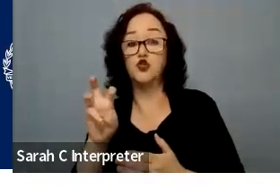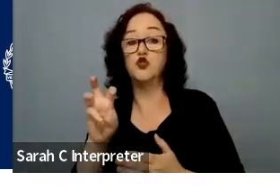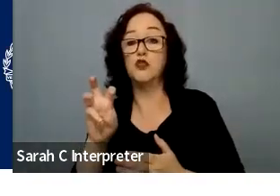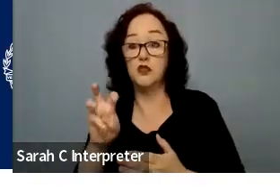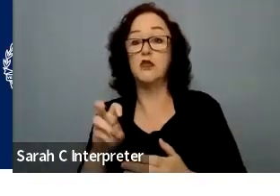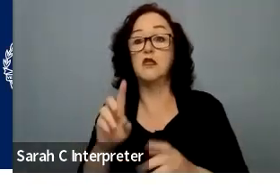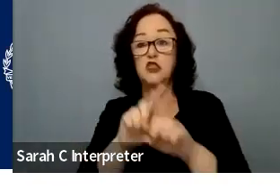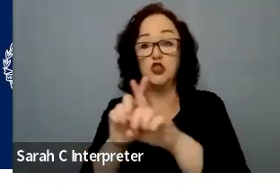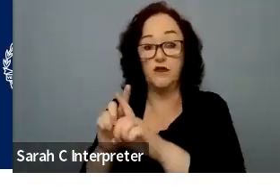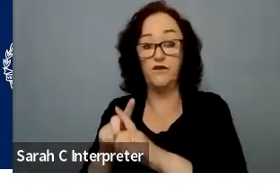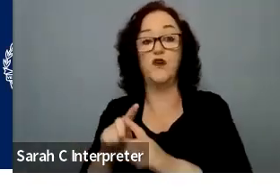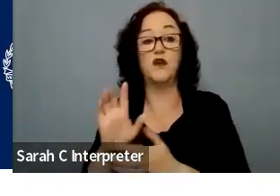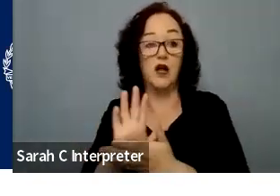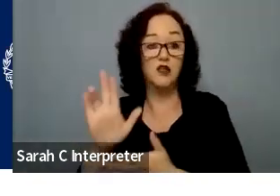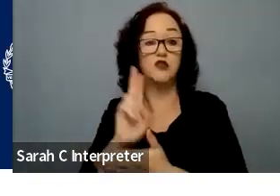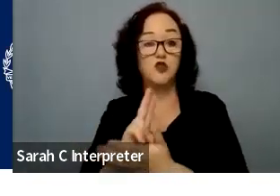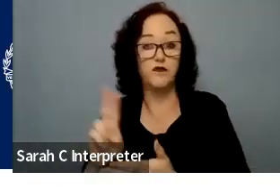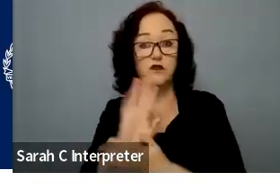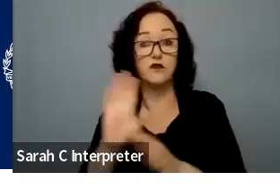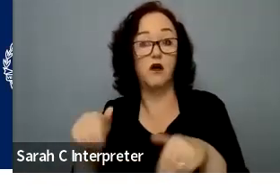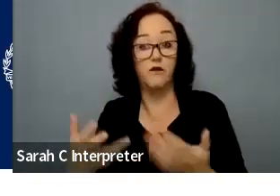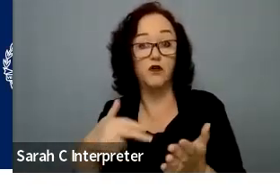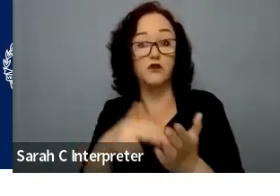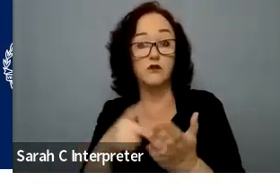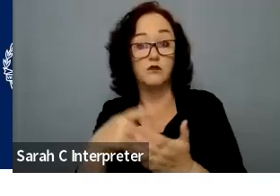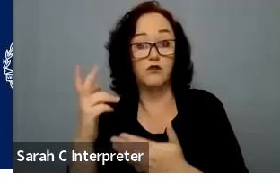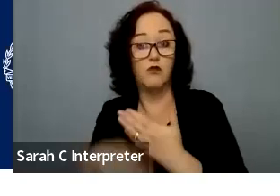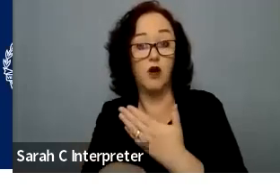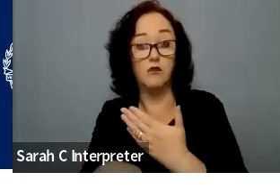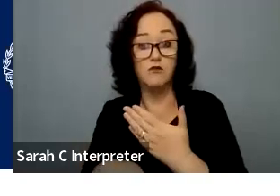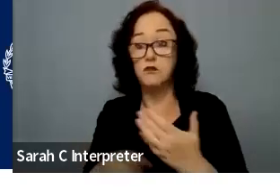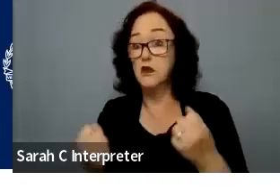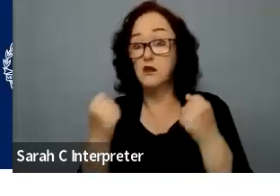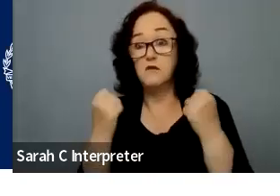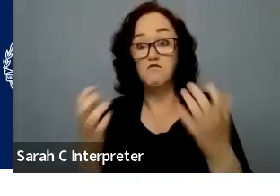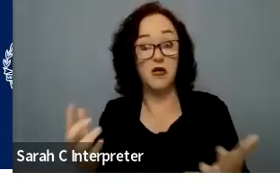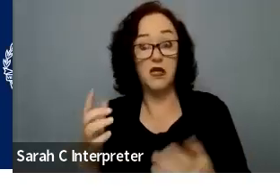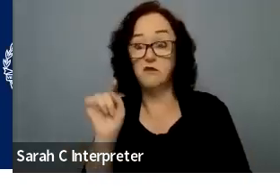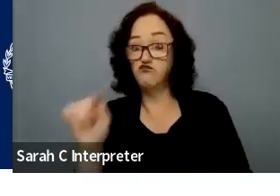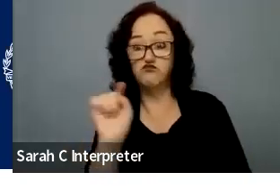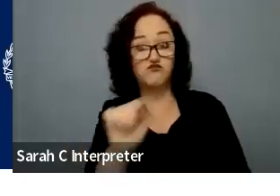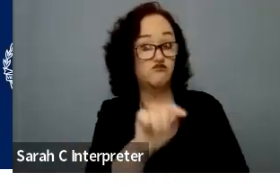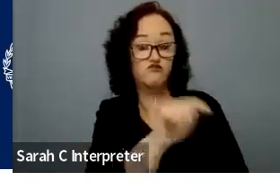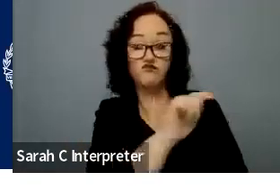most programs are not you know like those on academic, you know, academic Medical Center